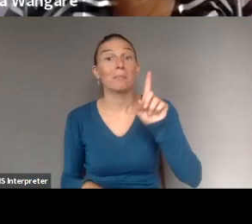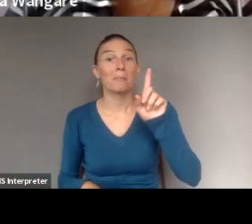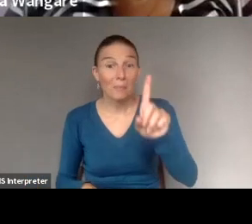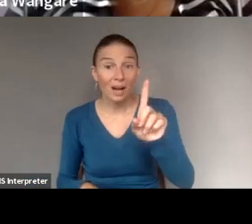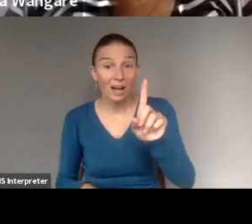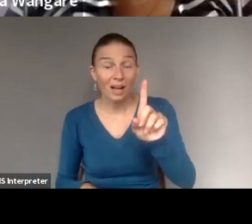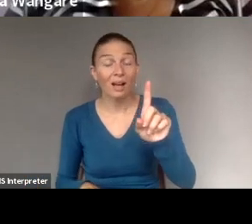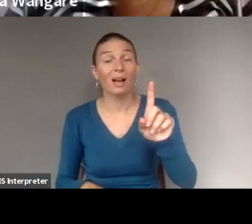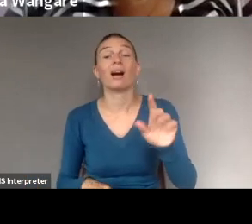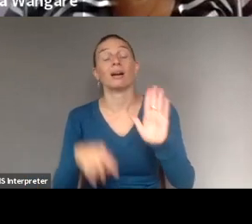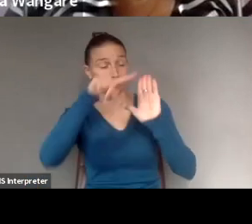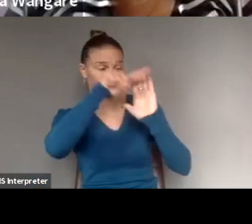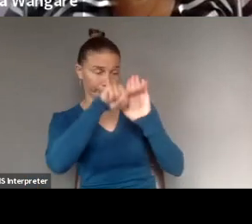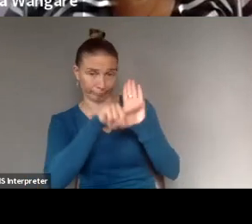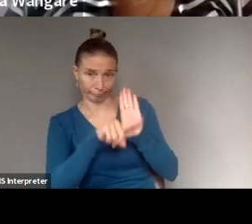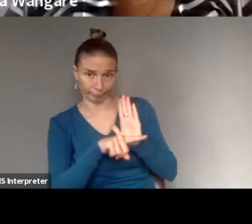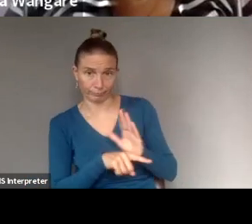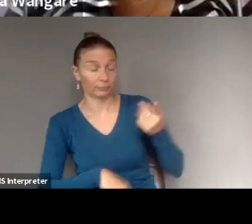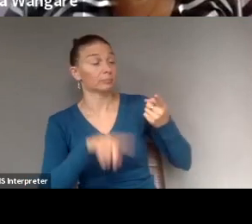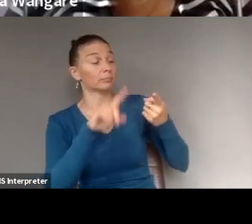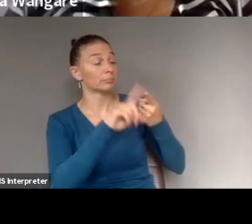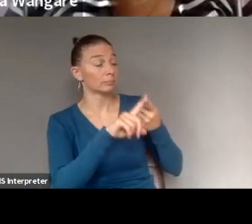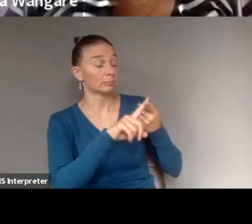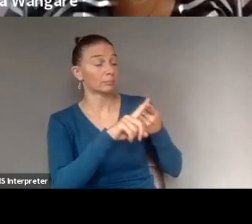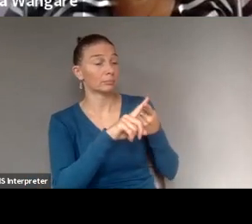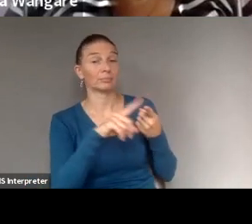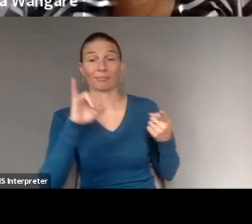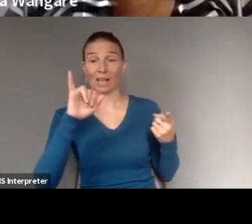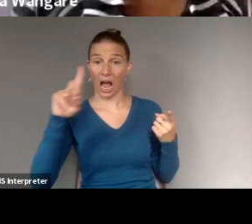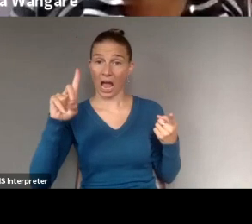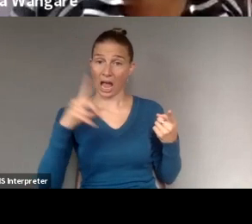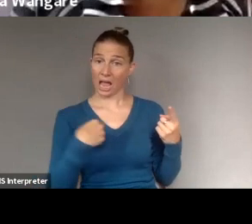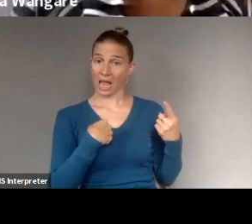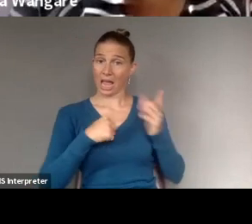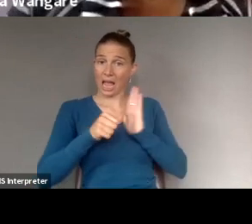they must have a valid identity card. And this is for people who are 18 years and above,